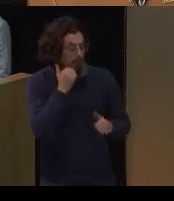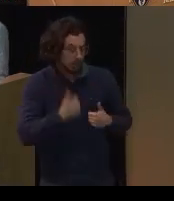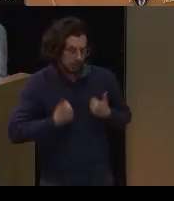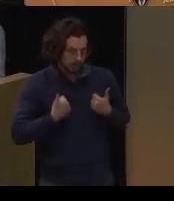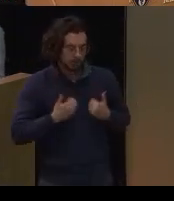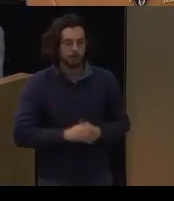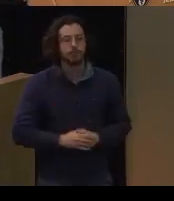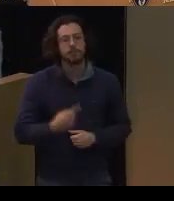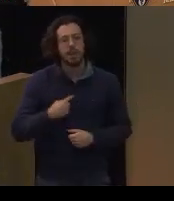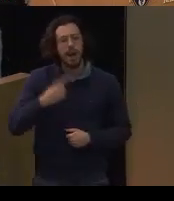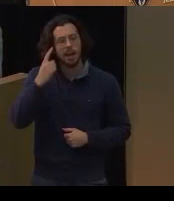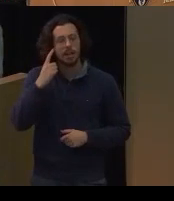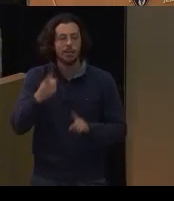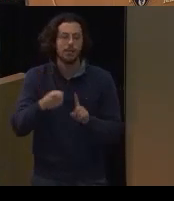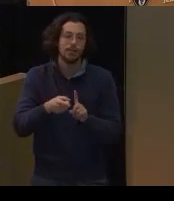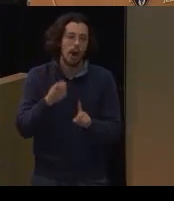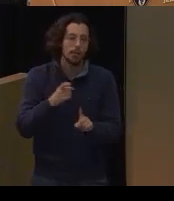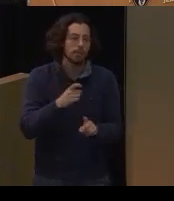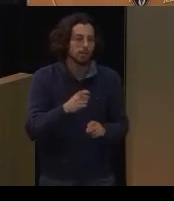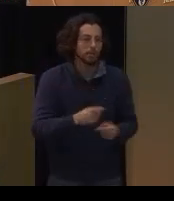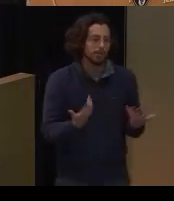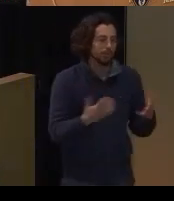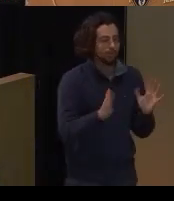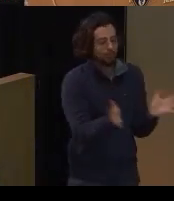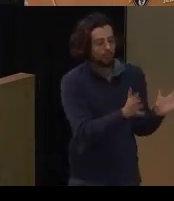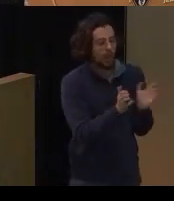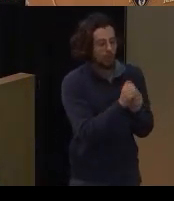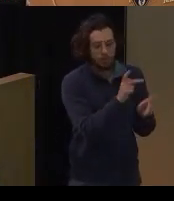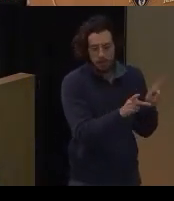I think anecdotally too you know I I feel like I talked to this I I talk to people about this